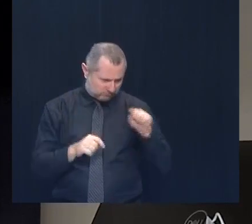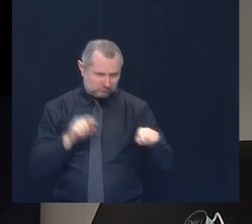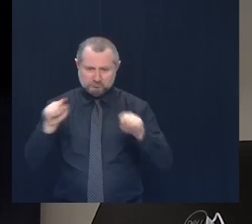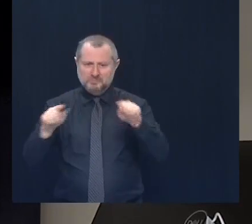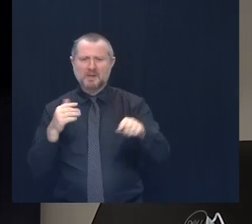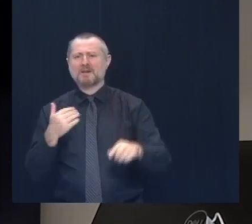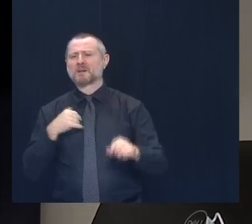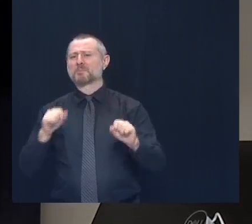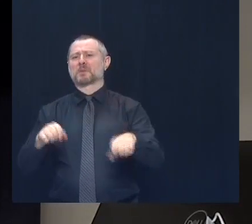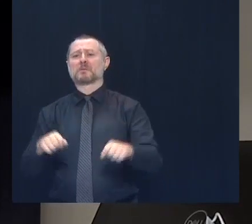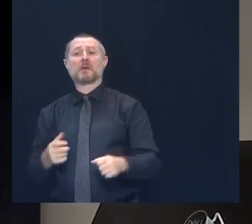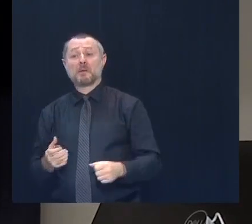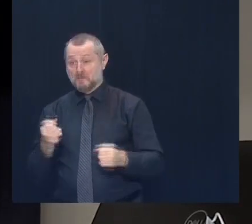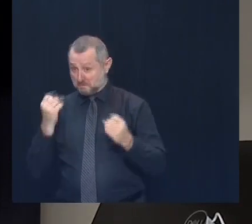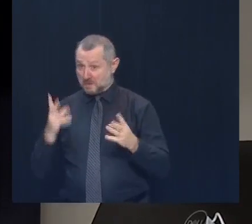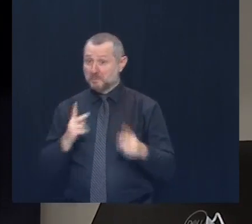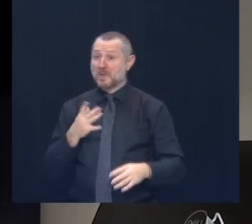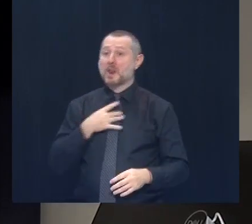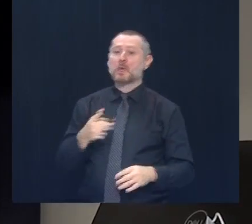WE HAVE MULTIPLE STATEfá RUN SITES UNDER CAPACITY.